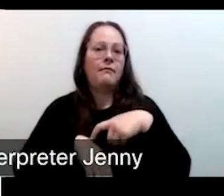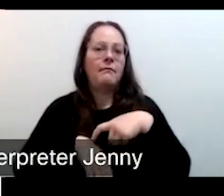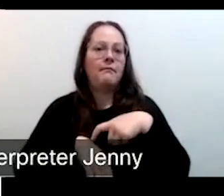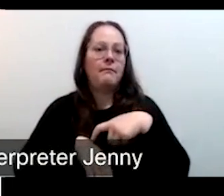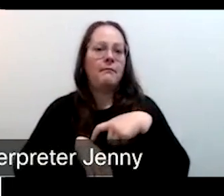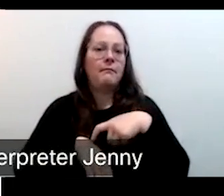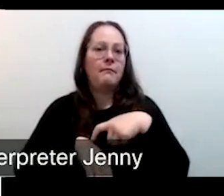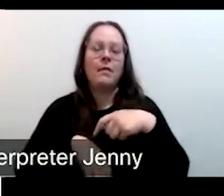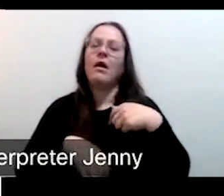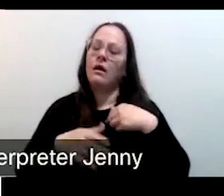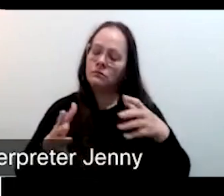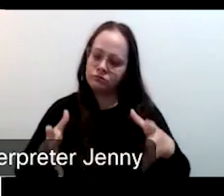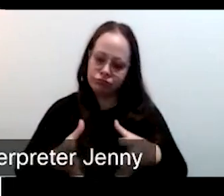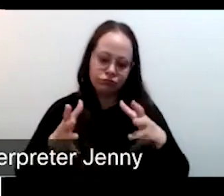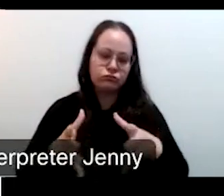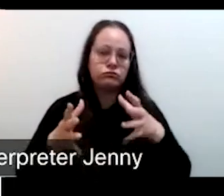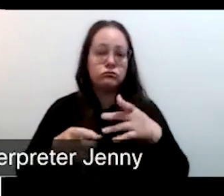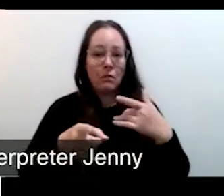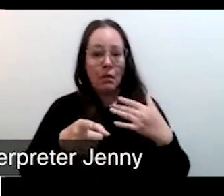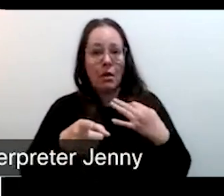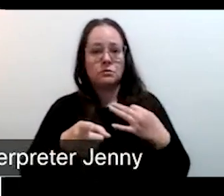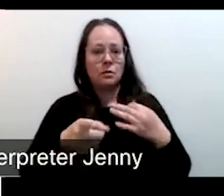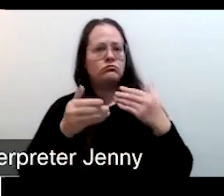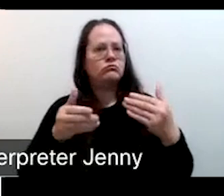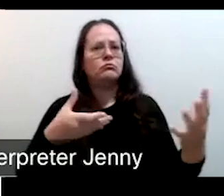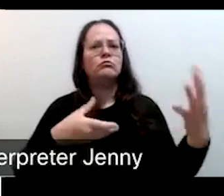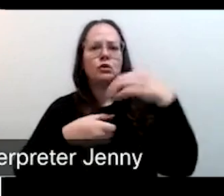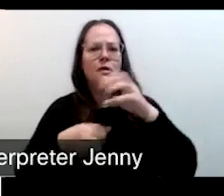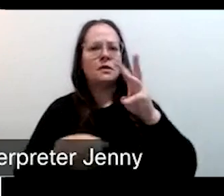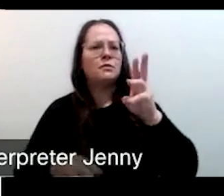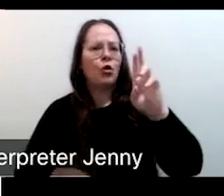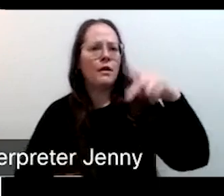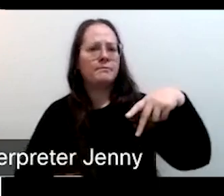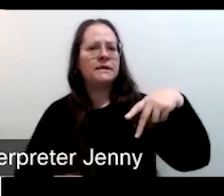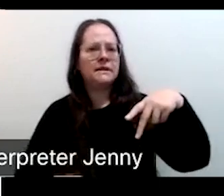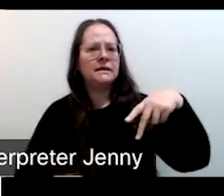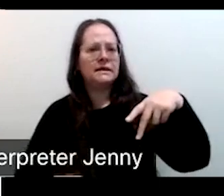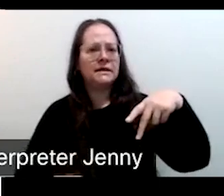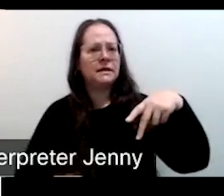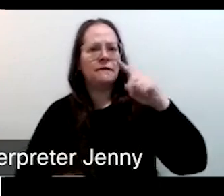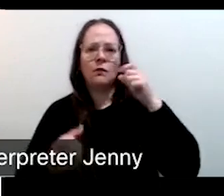We encourage eligible candidates to participate in WRP over several years, but keep in mind